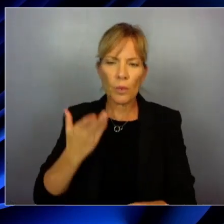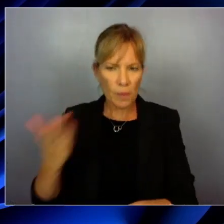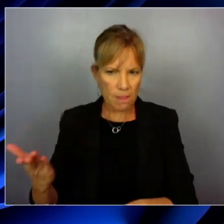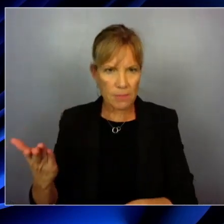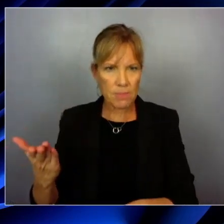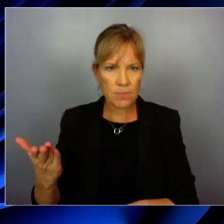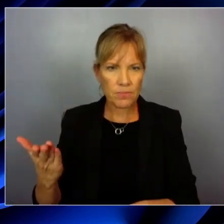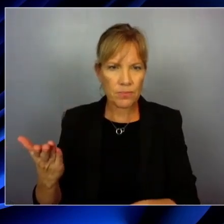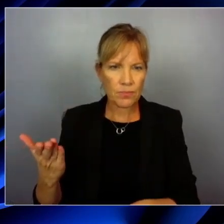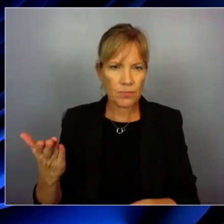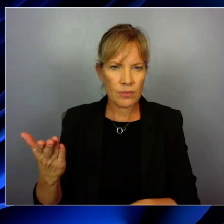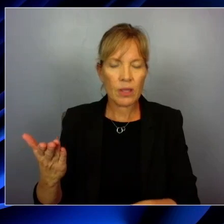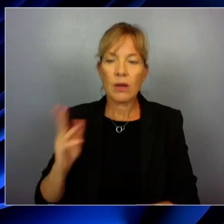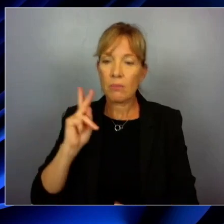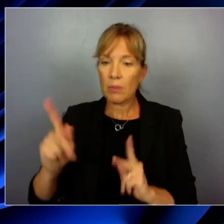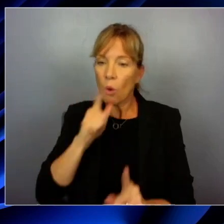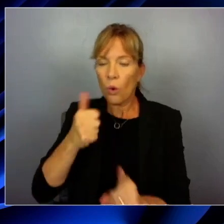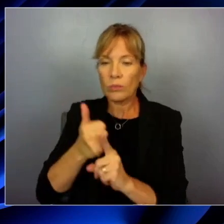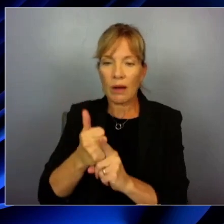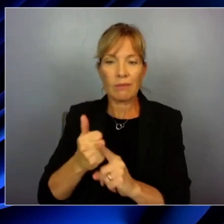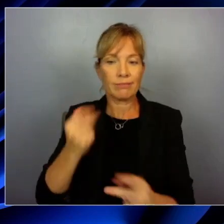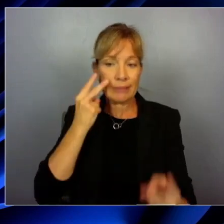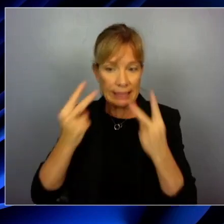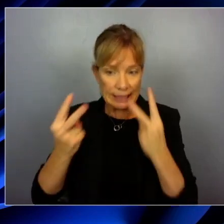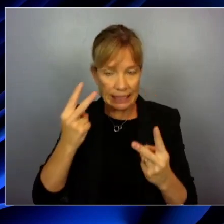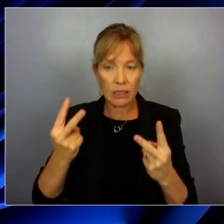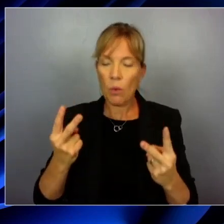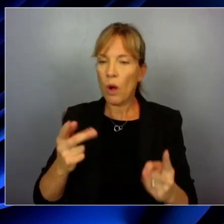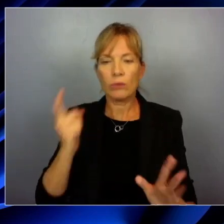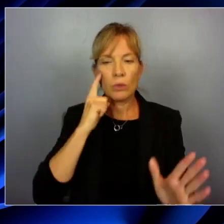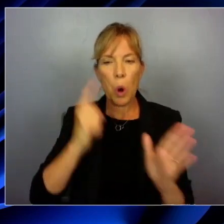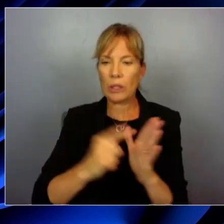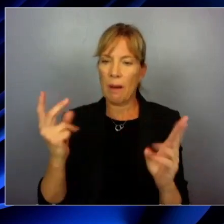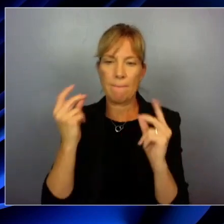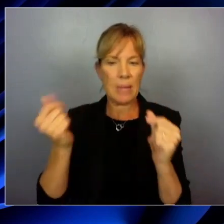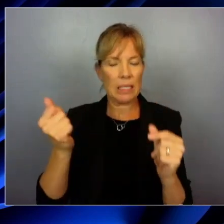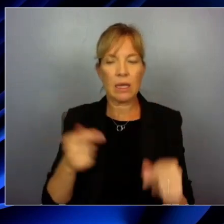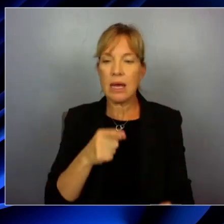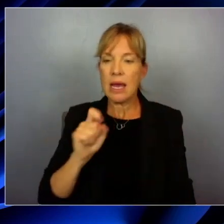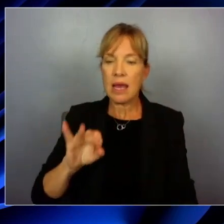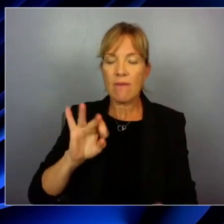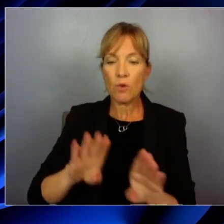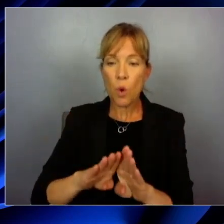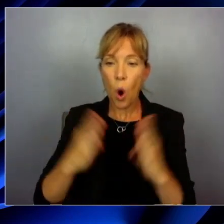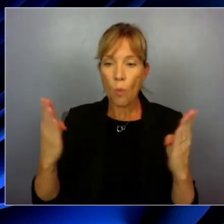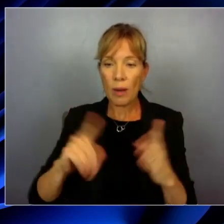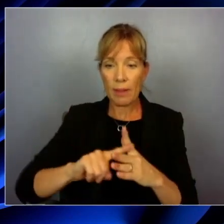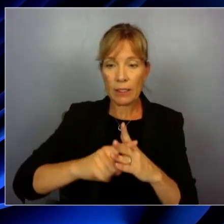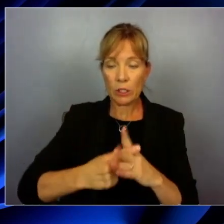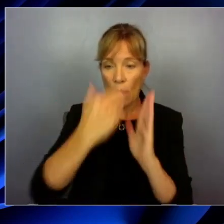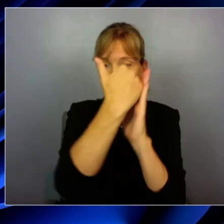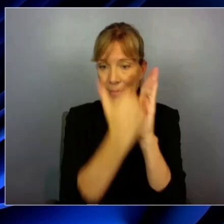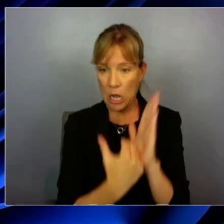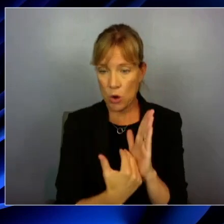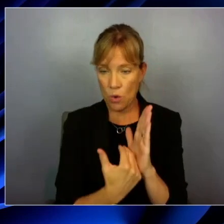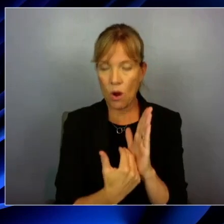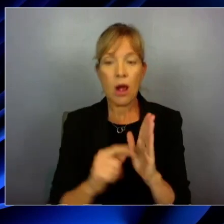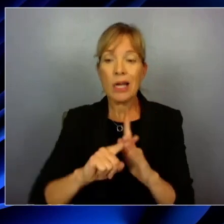people who are sighted will notice immediately is that if you open up the start menu, the Start menu is now right